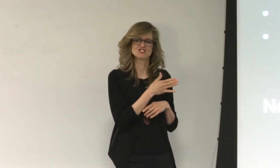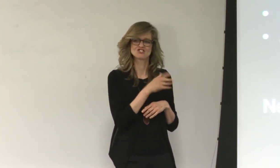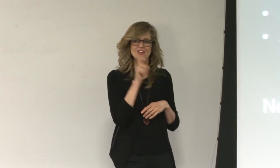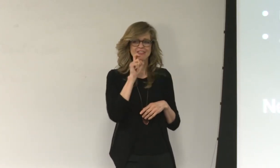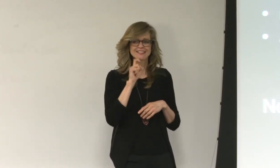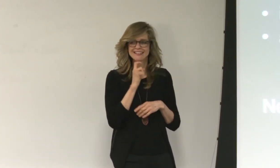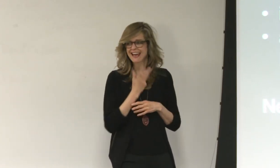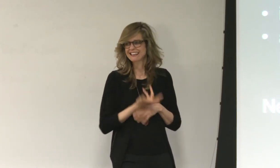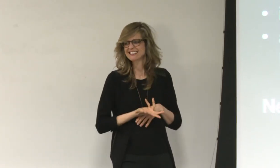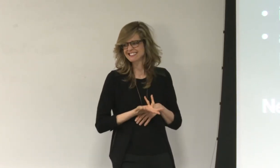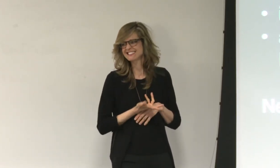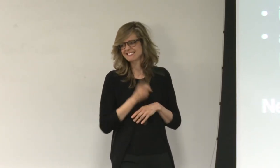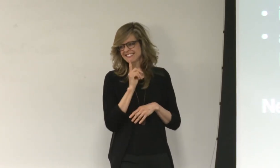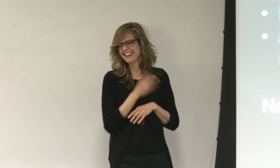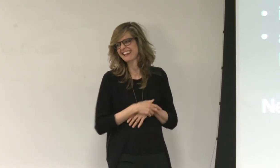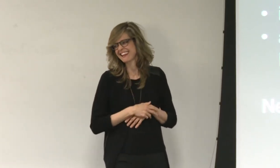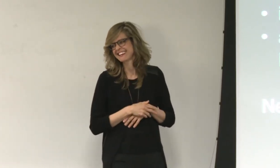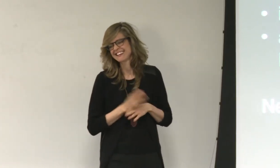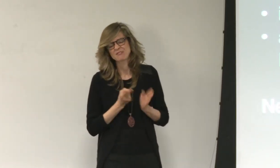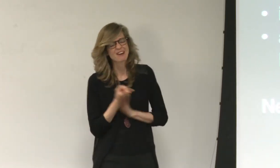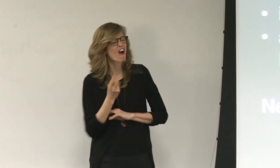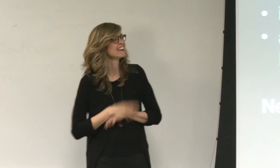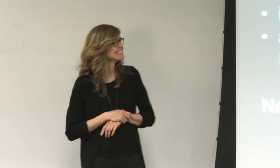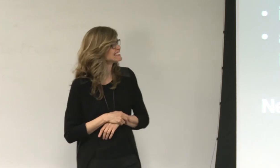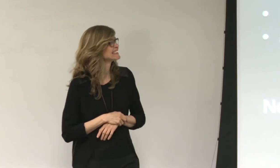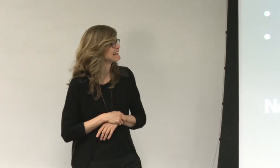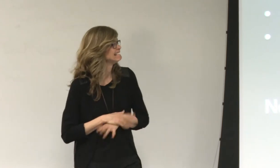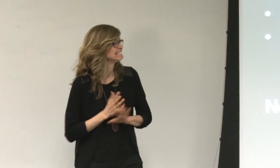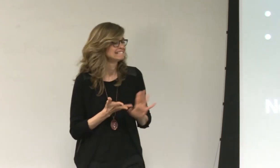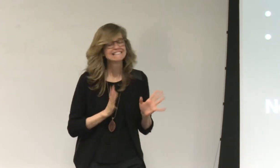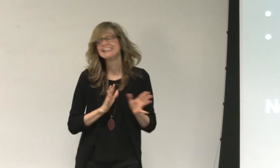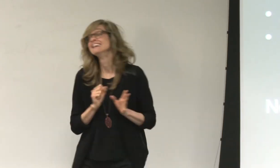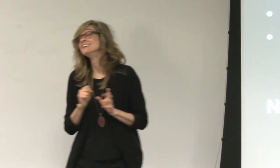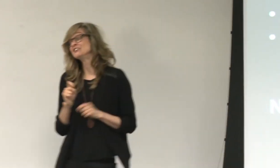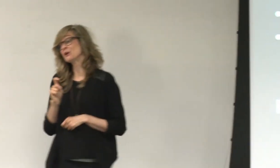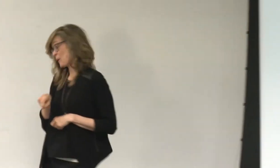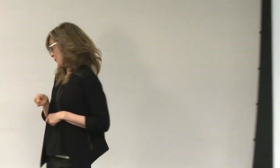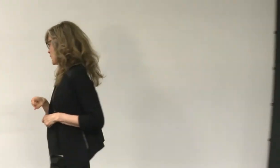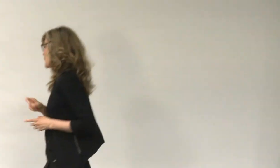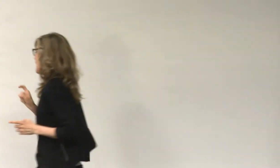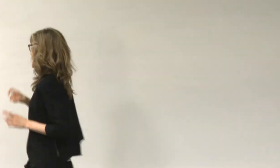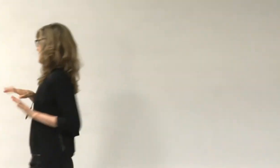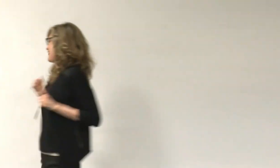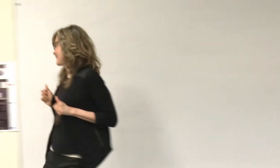AND I MISSED THE FISH AND THE SEX OF THE-- YOU KNOW, THEIR MATING PRACTICES AND EVERYTHING.